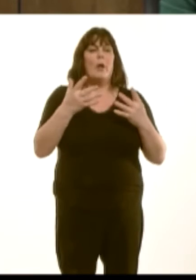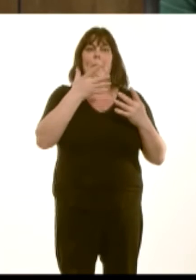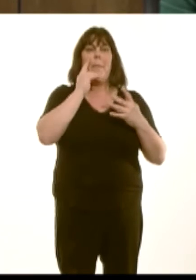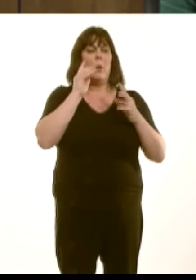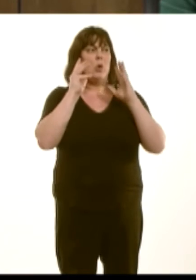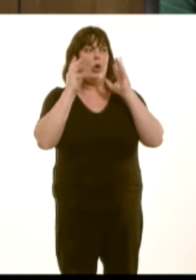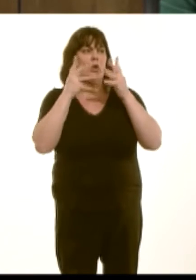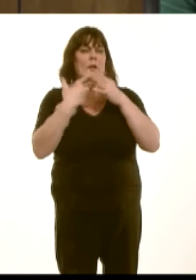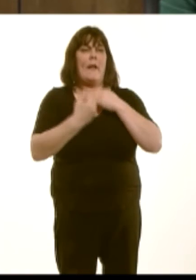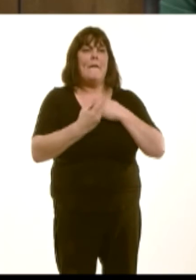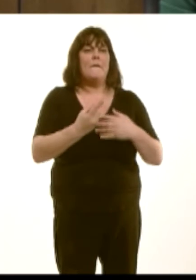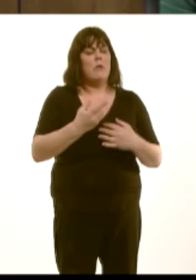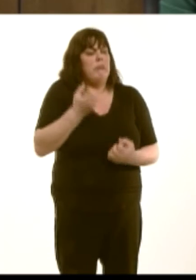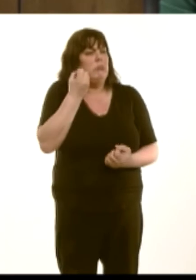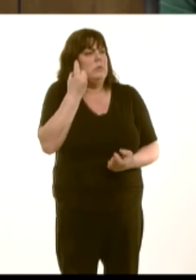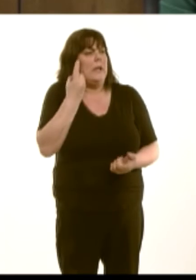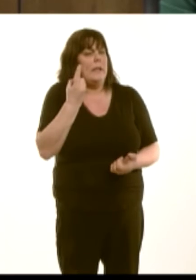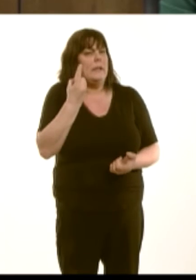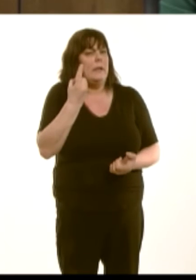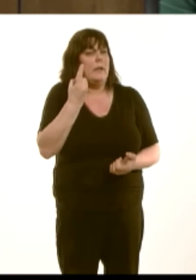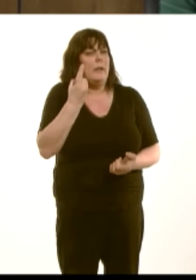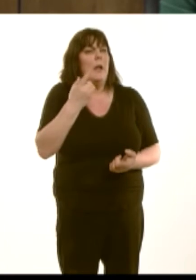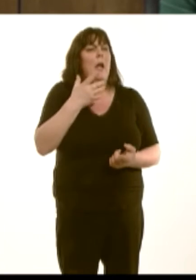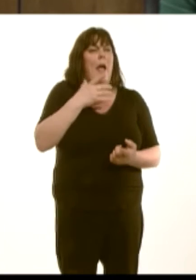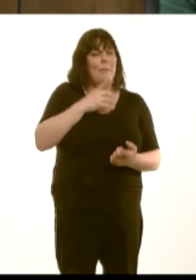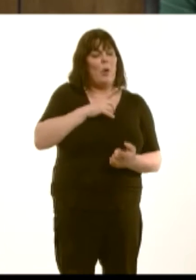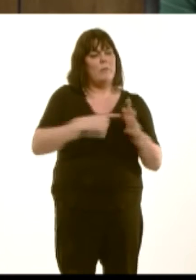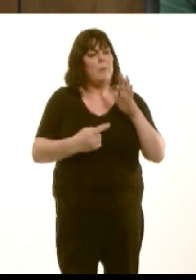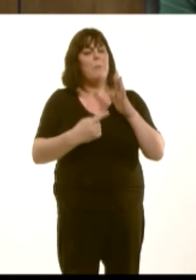where theyíre coming fromóup against the need to ensure safety, and to ensure that